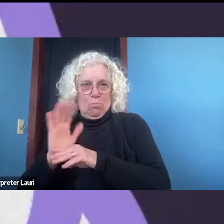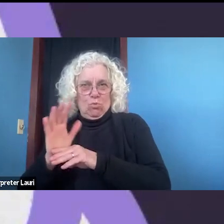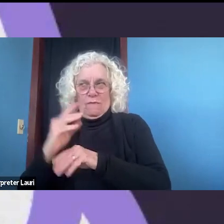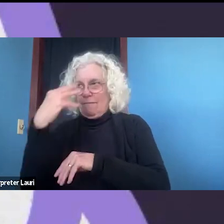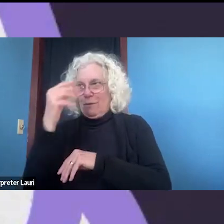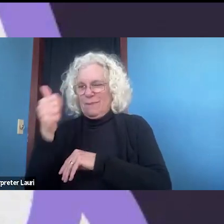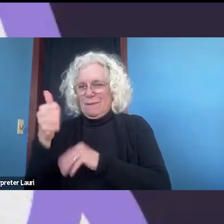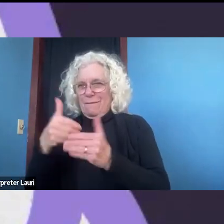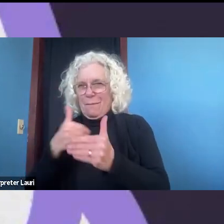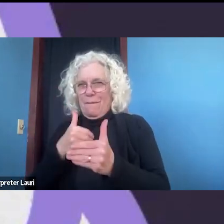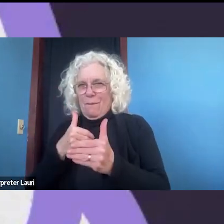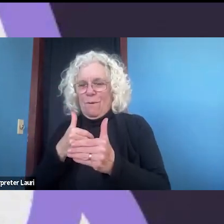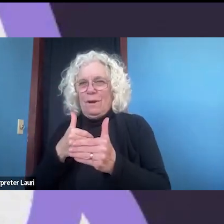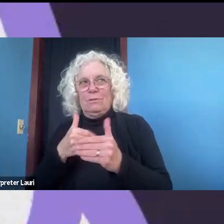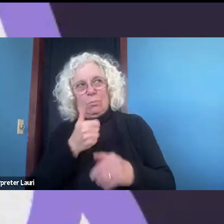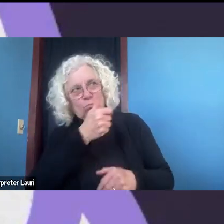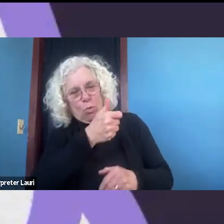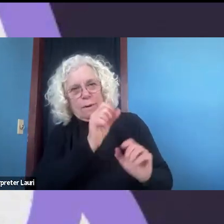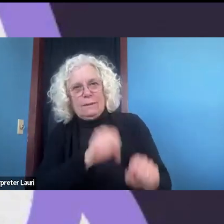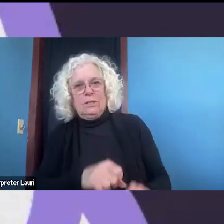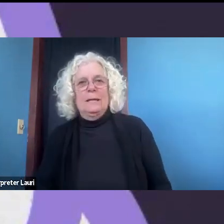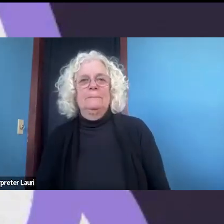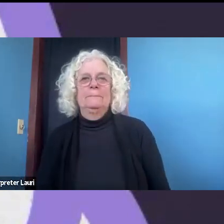So I will pause there and pass it to the video.